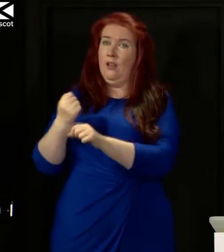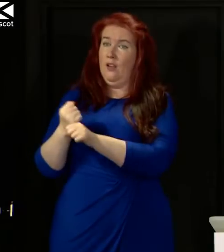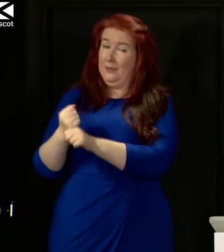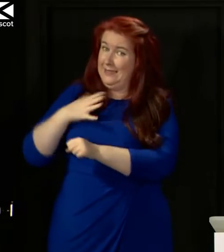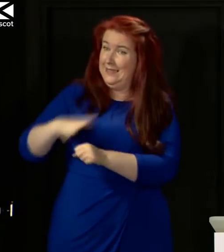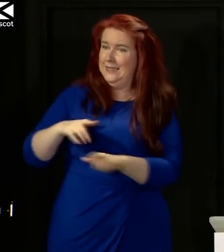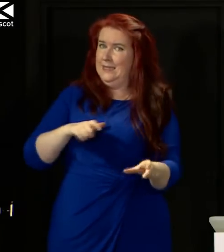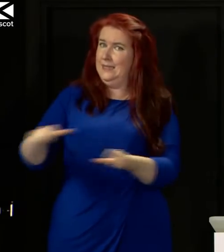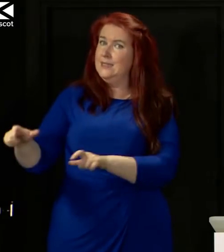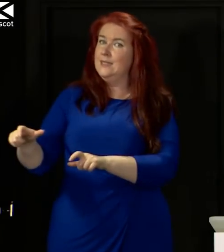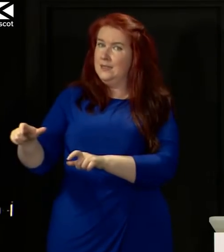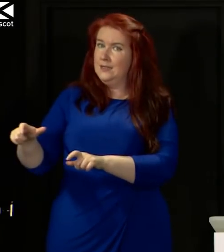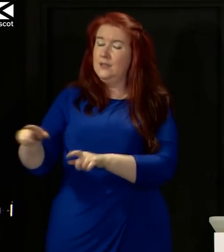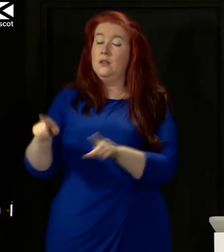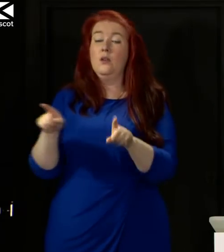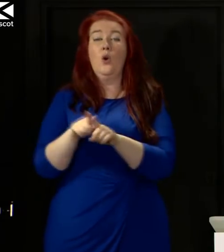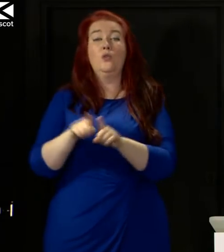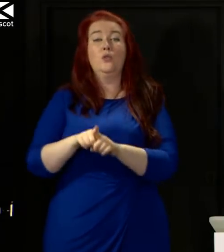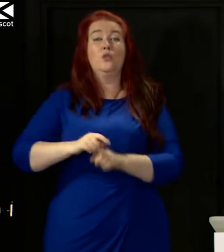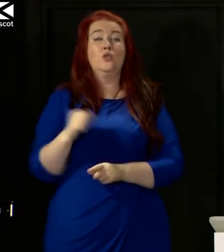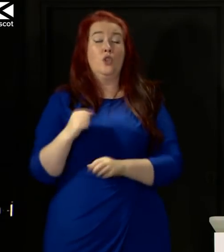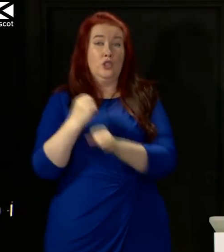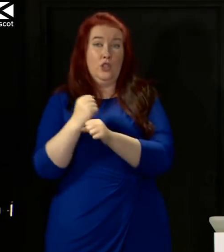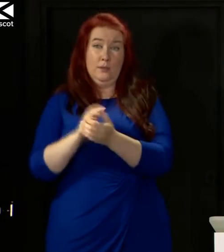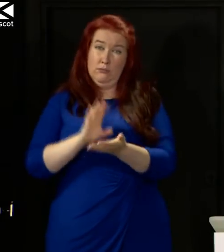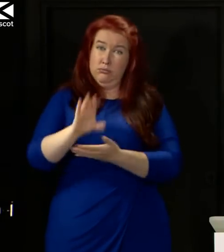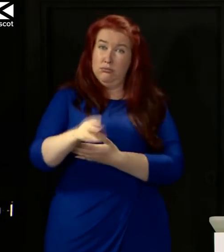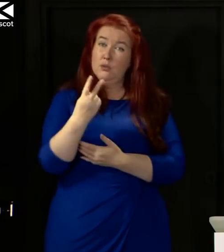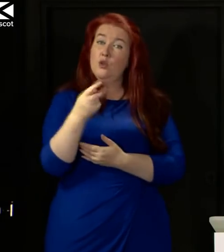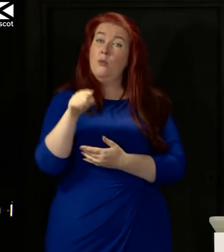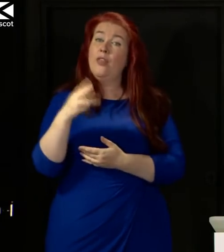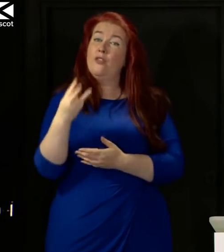In addition, the Scottish Government has provided £2.3 billion of support for business - for